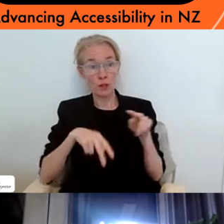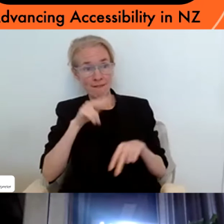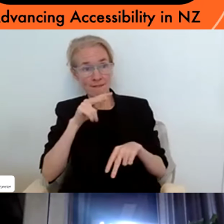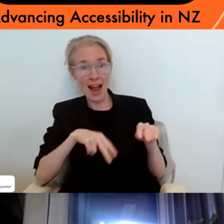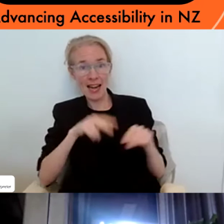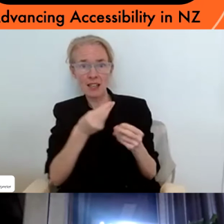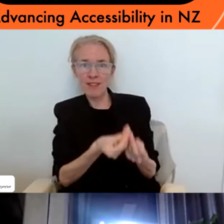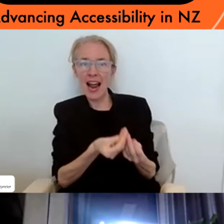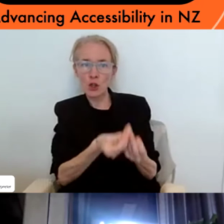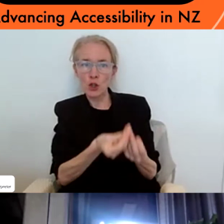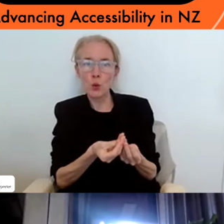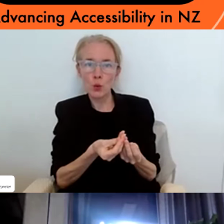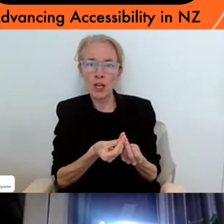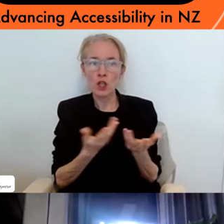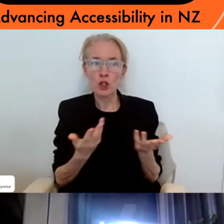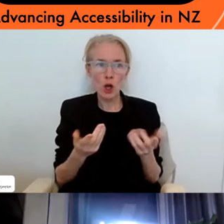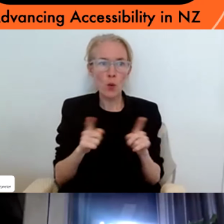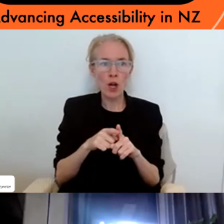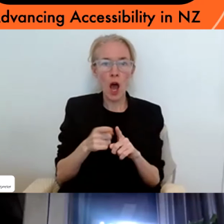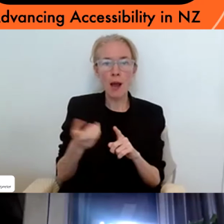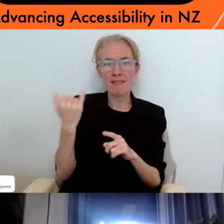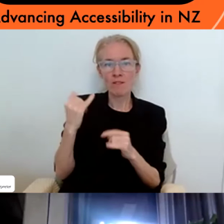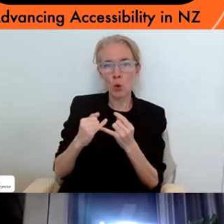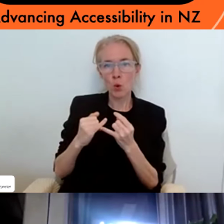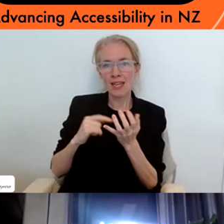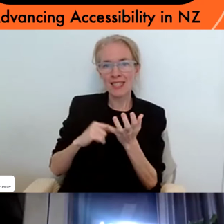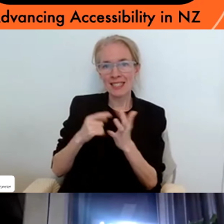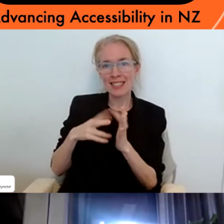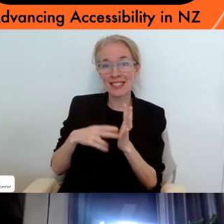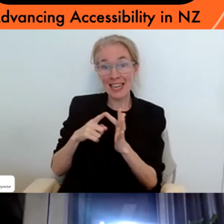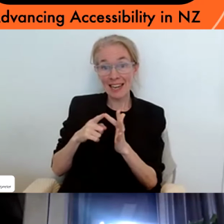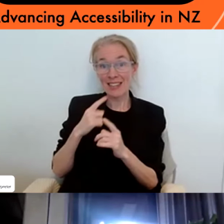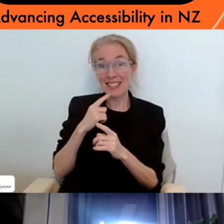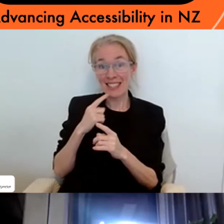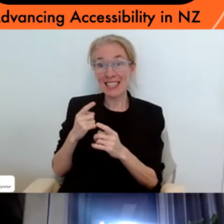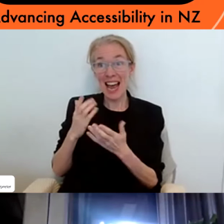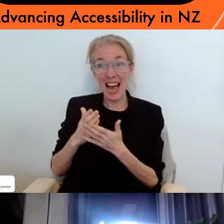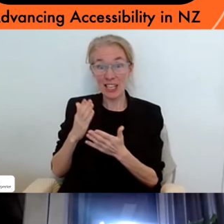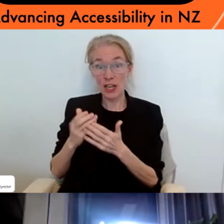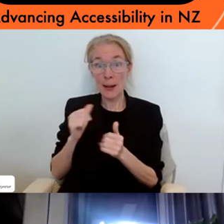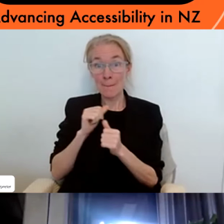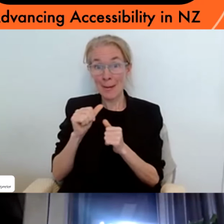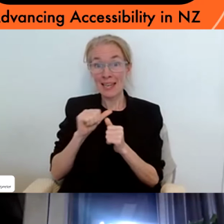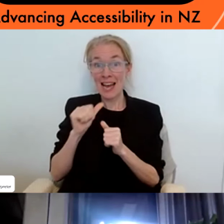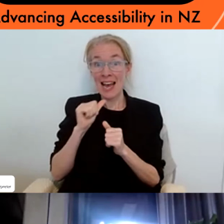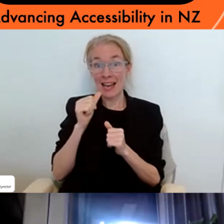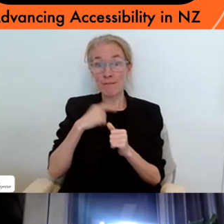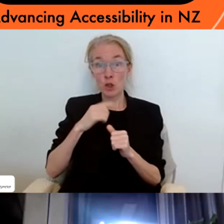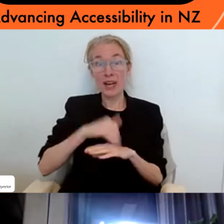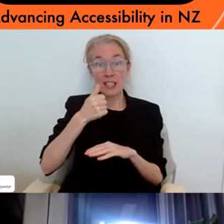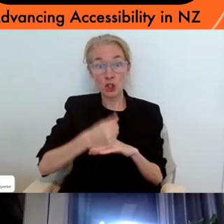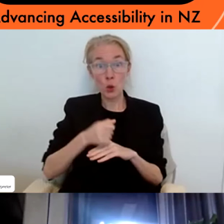especially what Steve was saying -- George, rather, from KO, now is the time to put that in, because to retrospectively put that in,